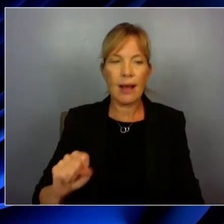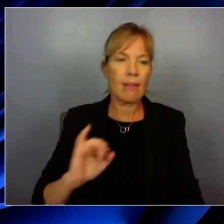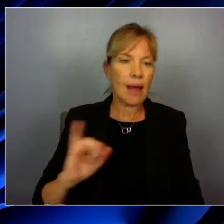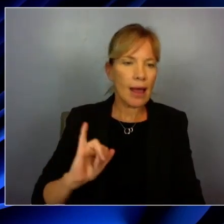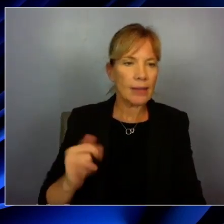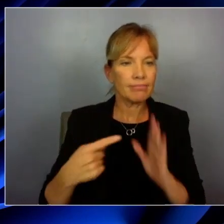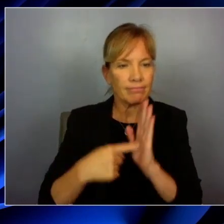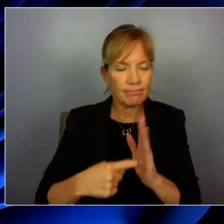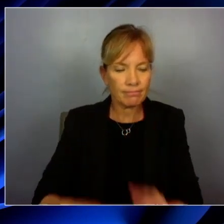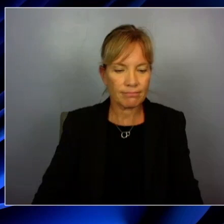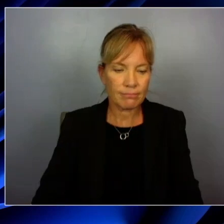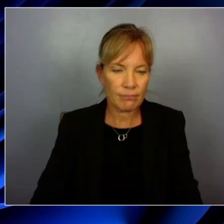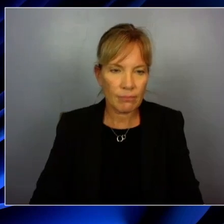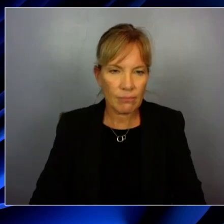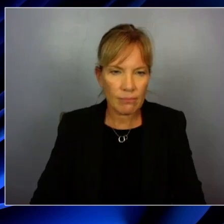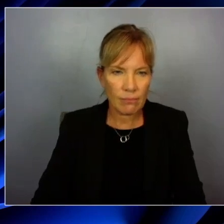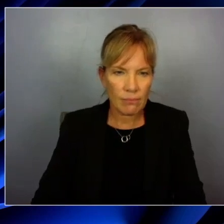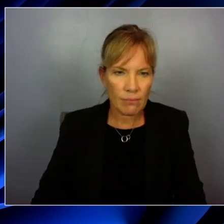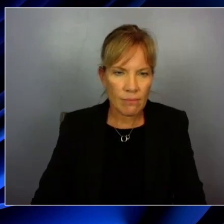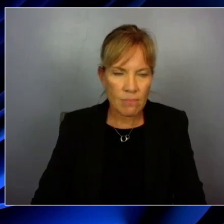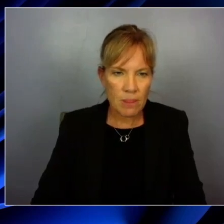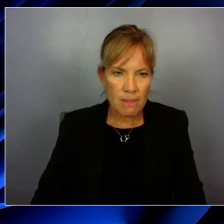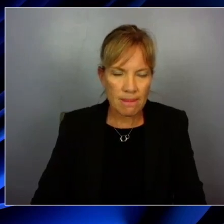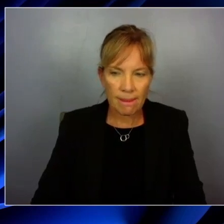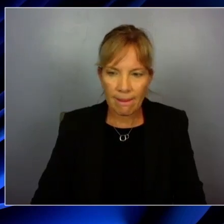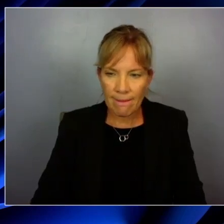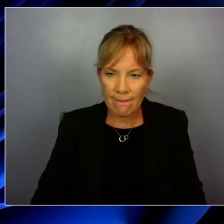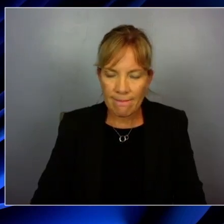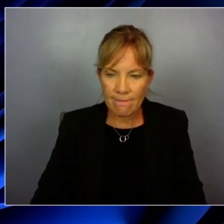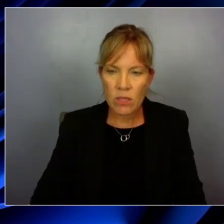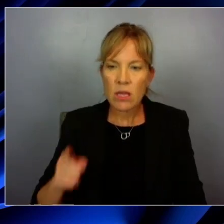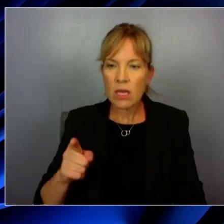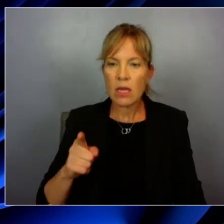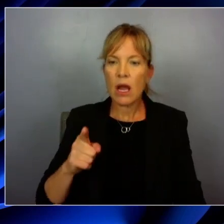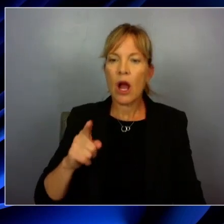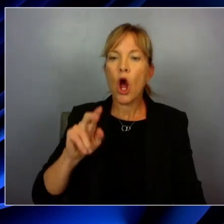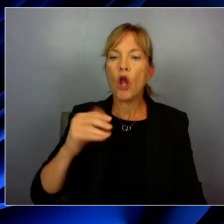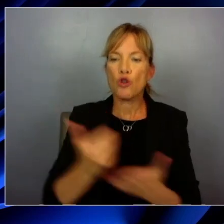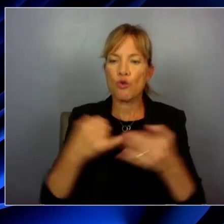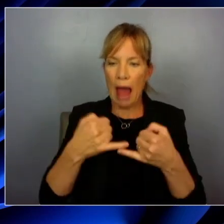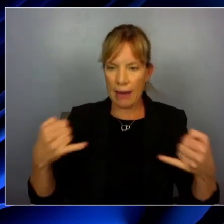New line. And it will jump to the new line and allow me to continue typing.